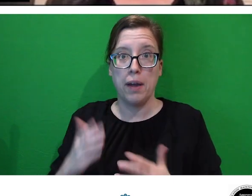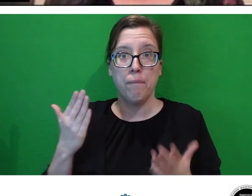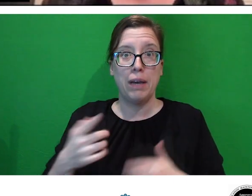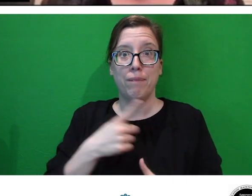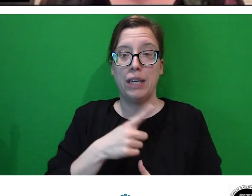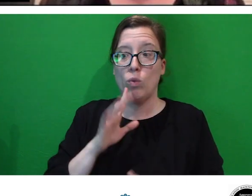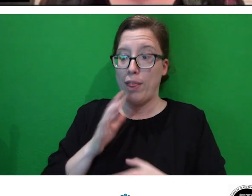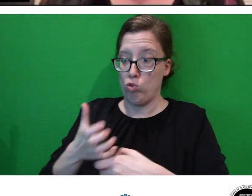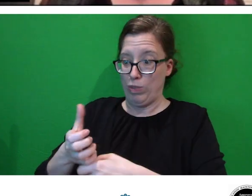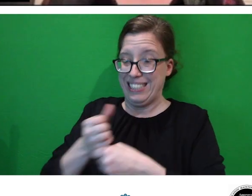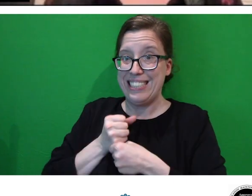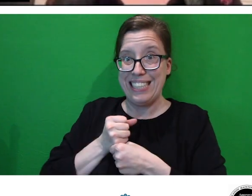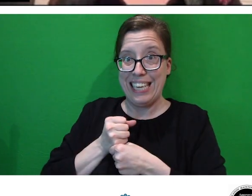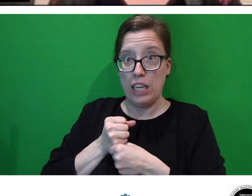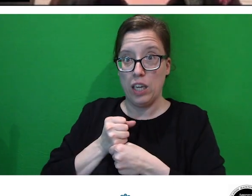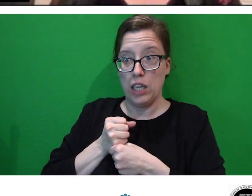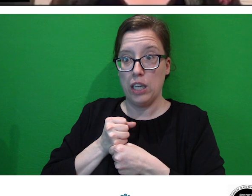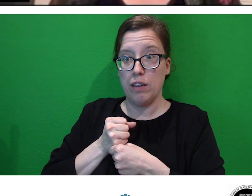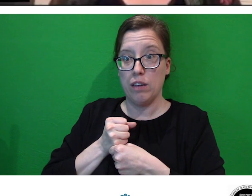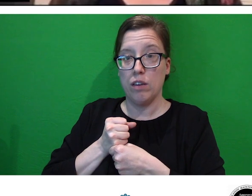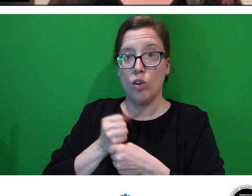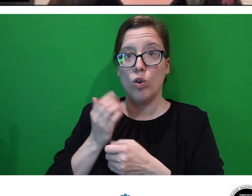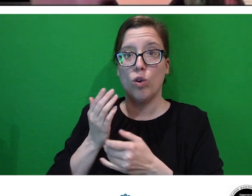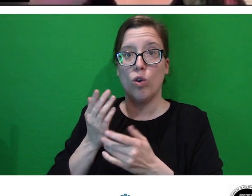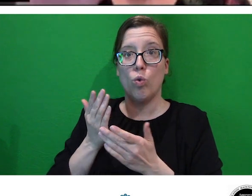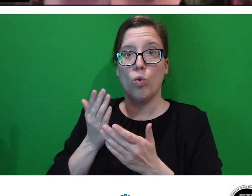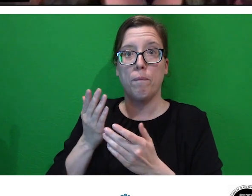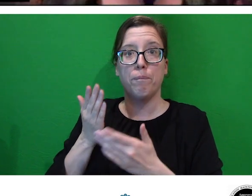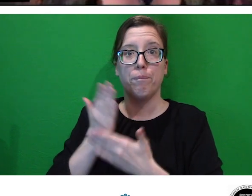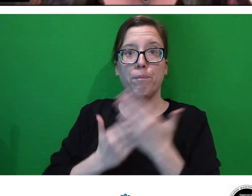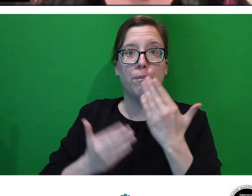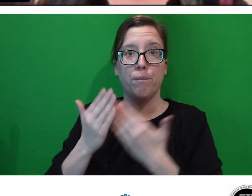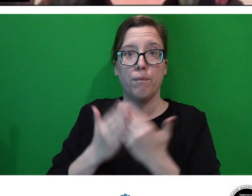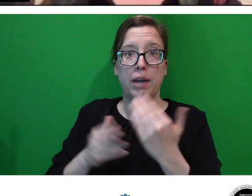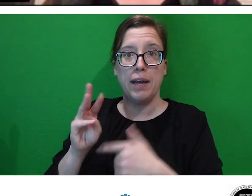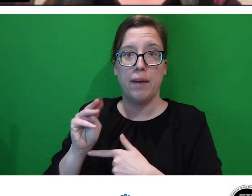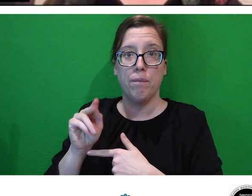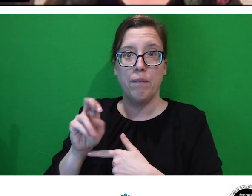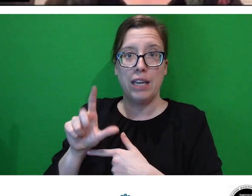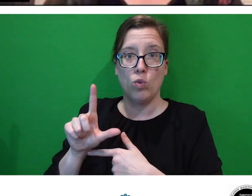he understands. These may be different modes of communication.